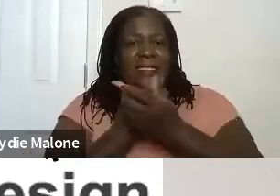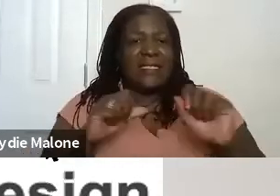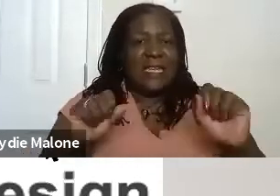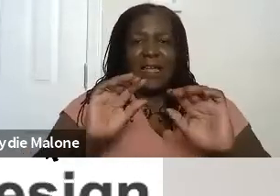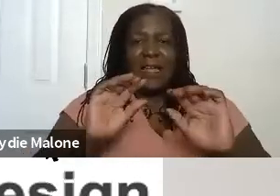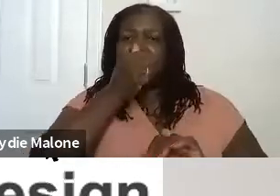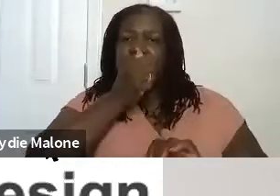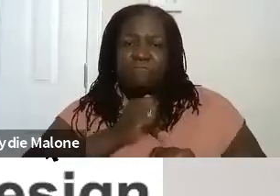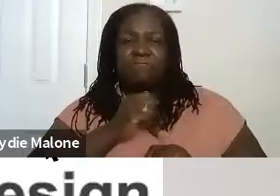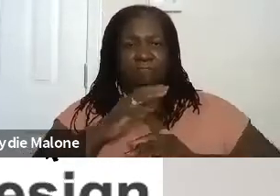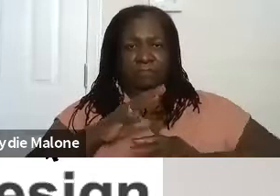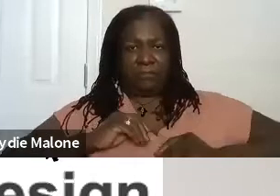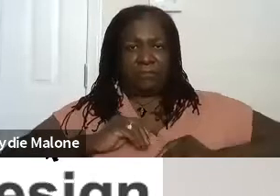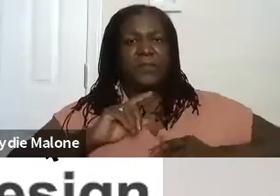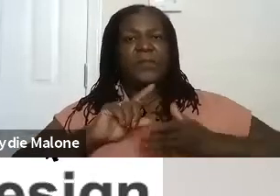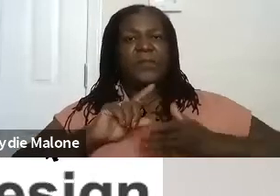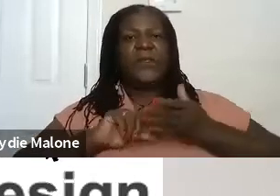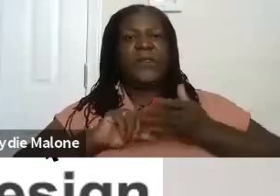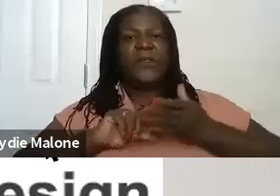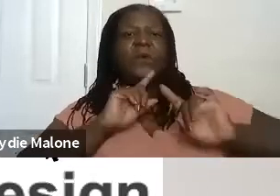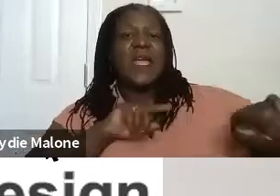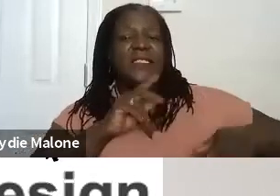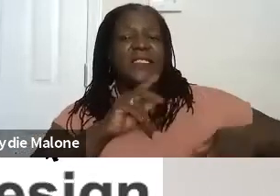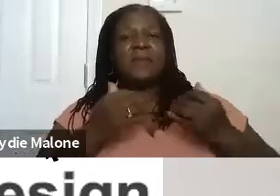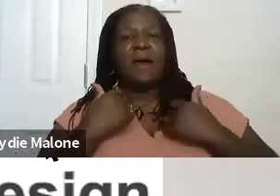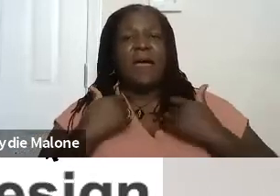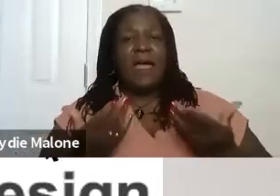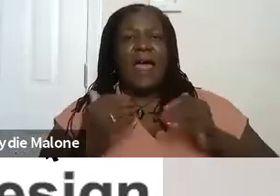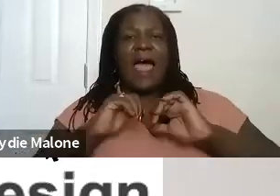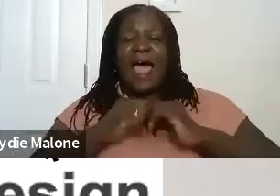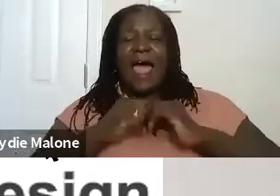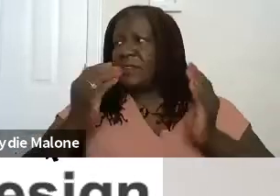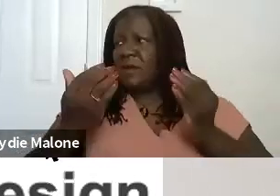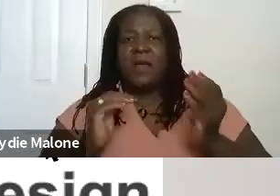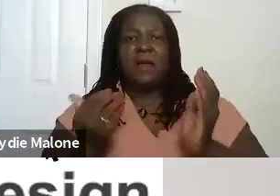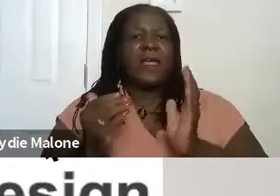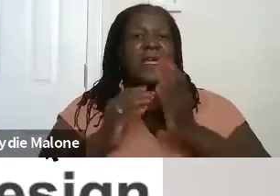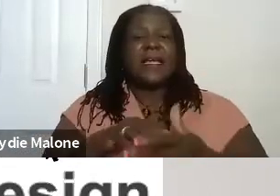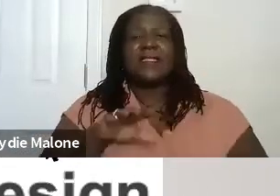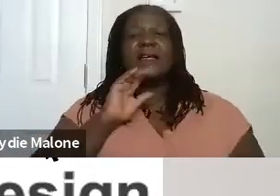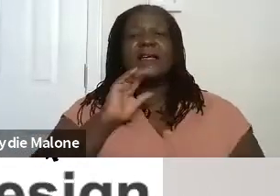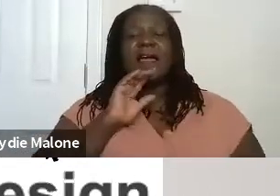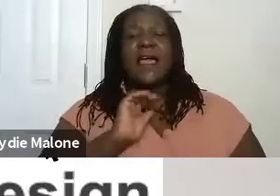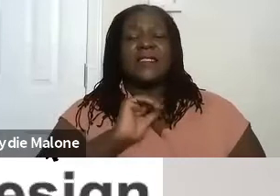people had and how it's comparing against the 16 to 25 year old population's response